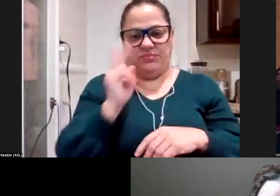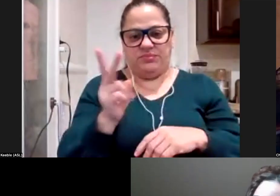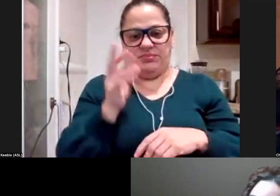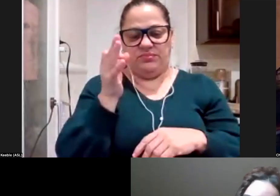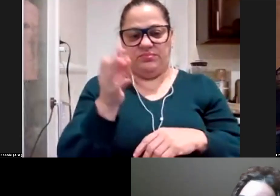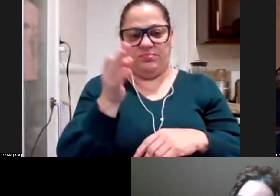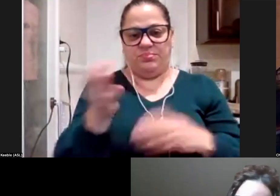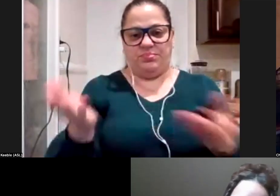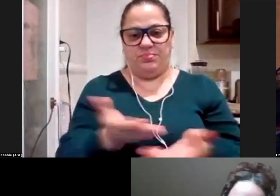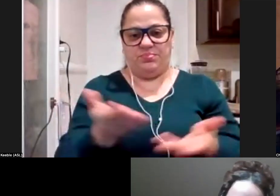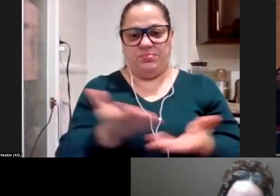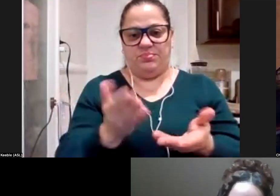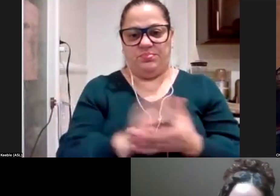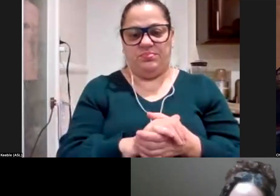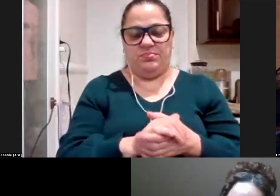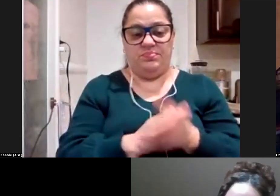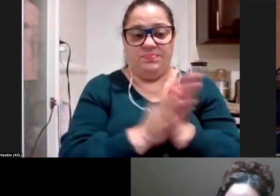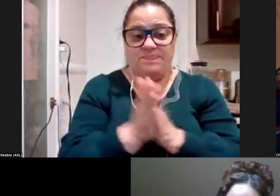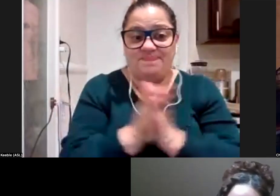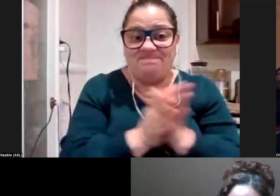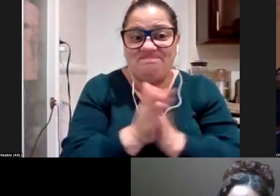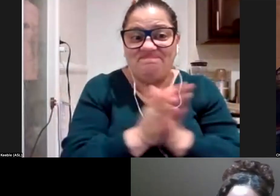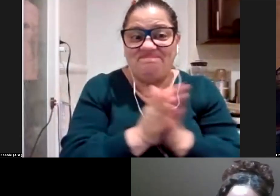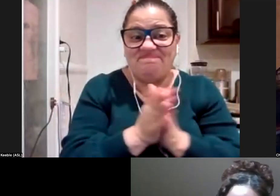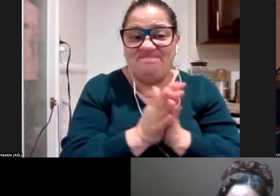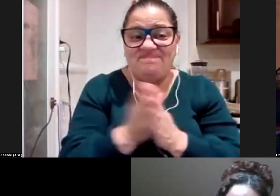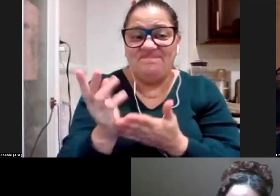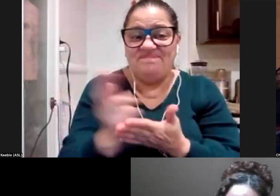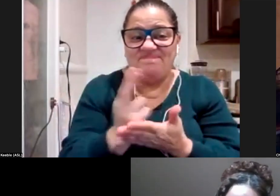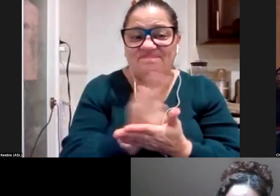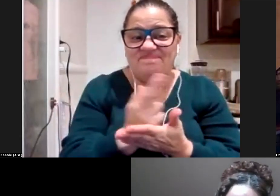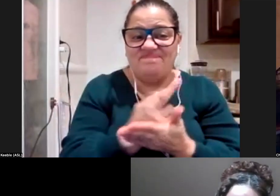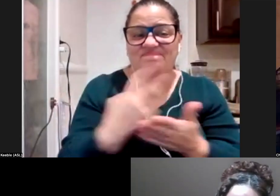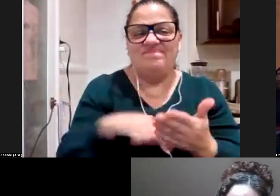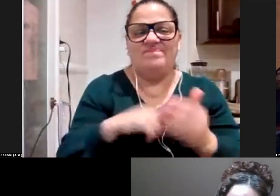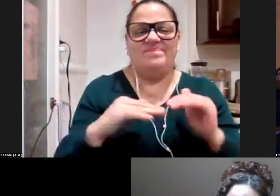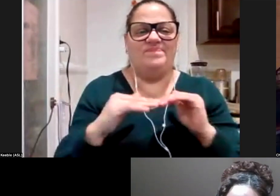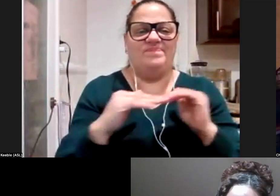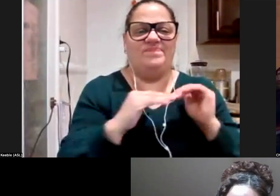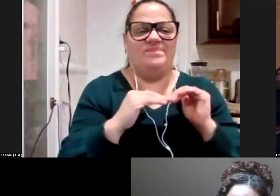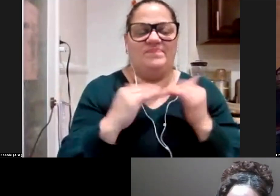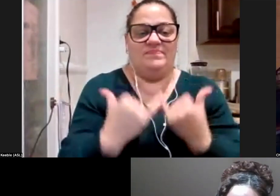[CHRIS] I mean, we're eager to be a a resource to our peers now and in the future.